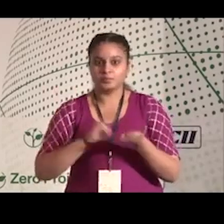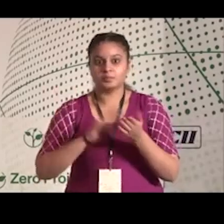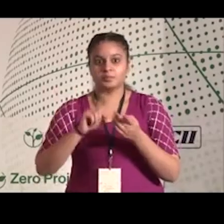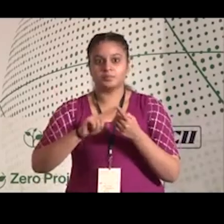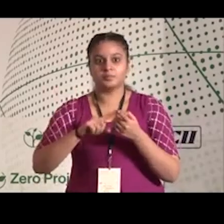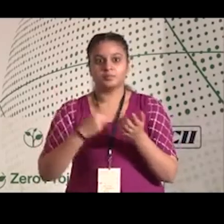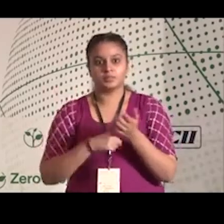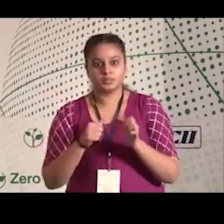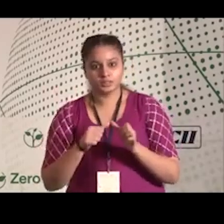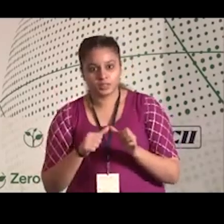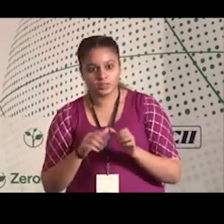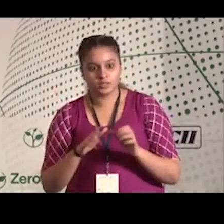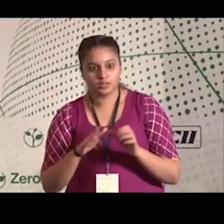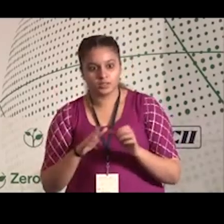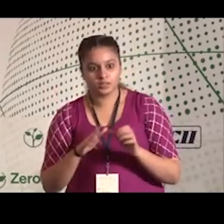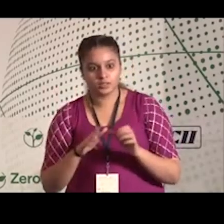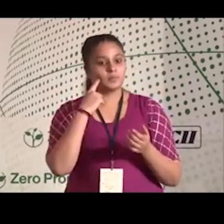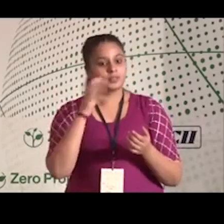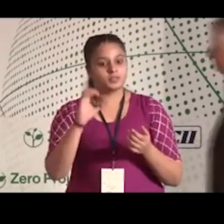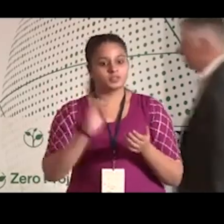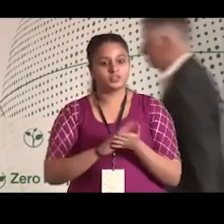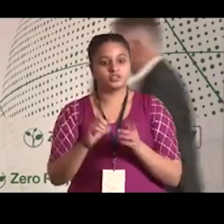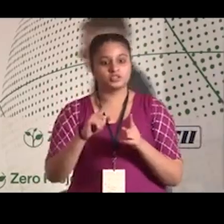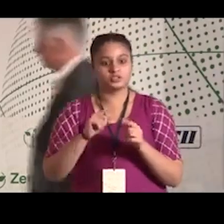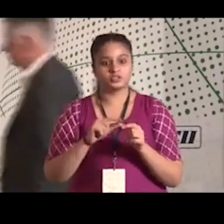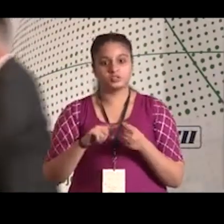to please wrap things up